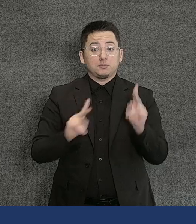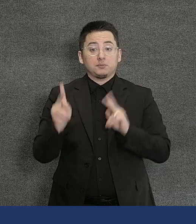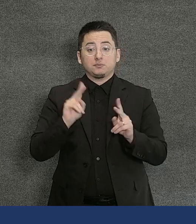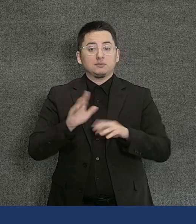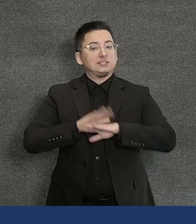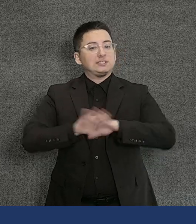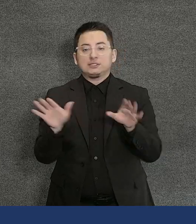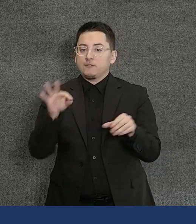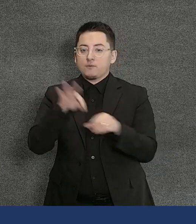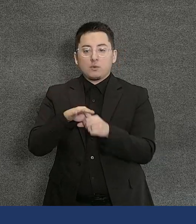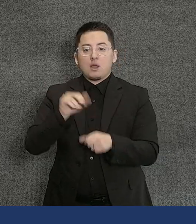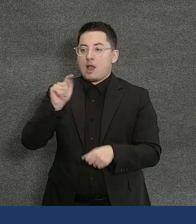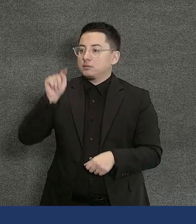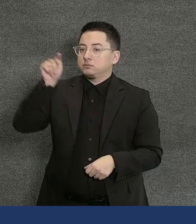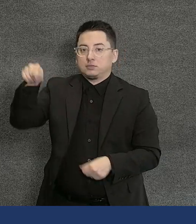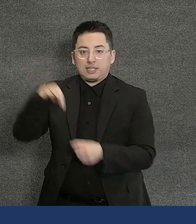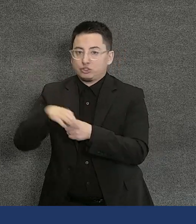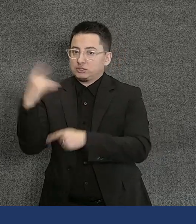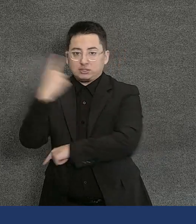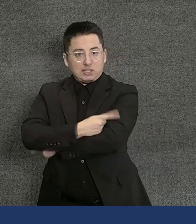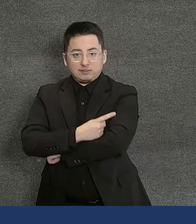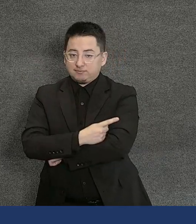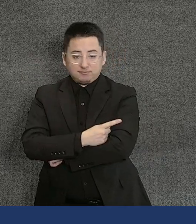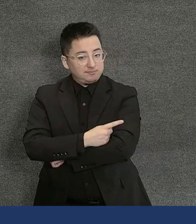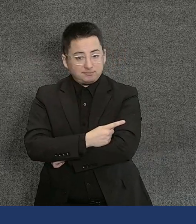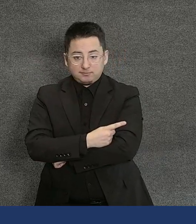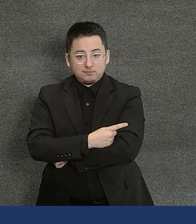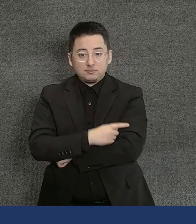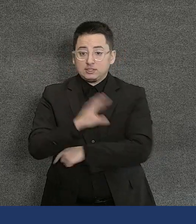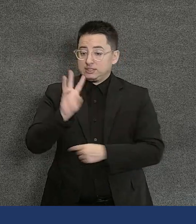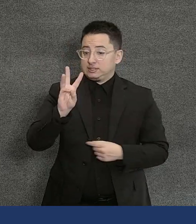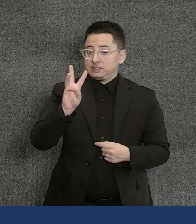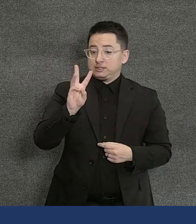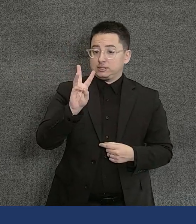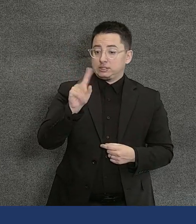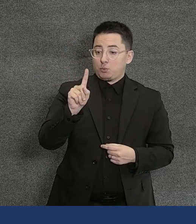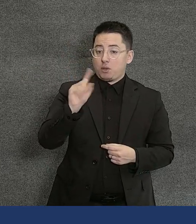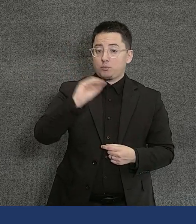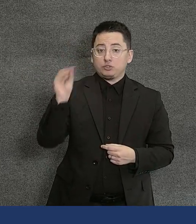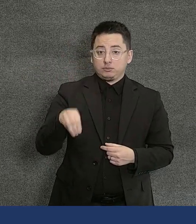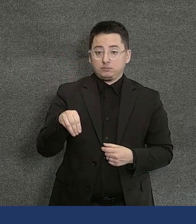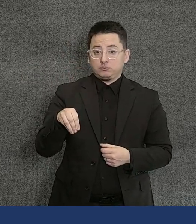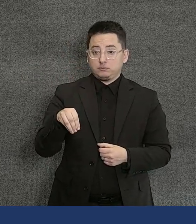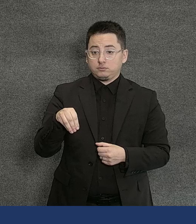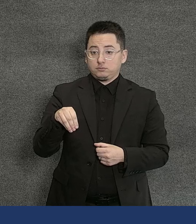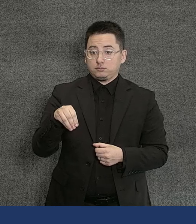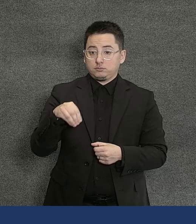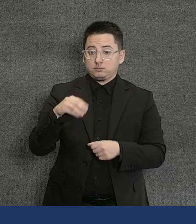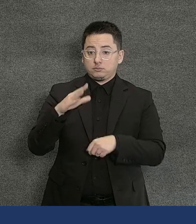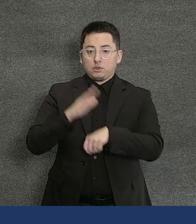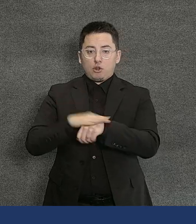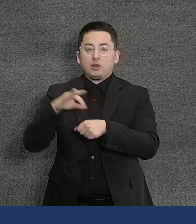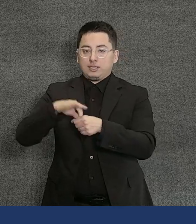61% did, but 39% chose to vote either from home or otherwise by mail or in person by absentee.